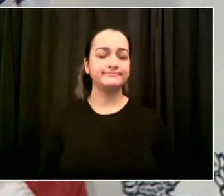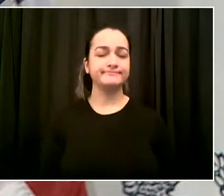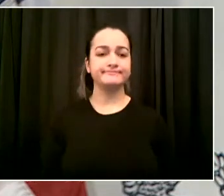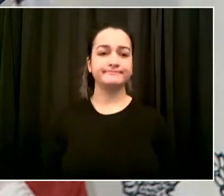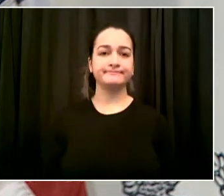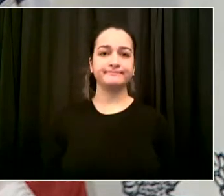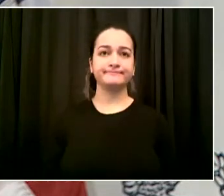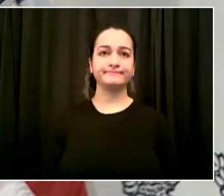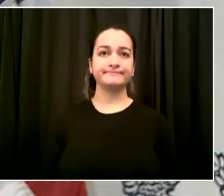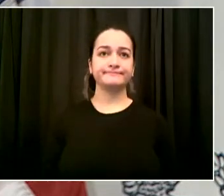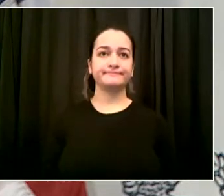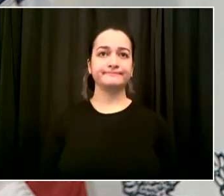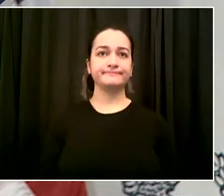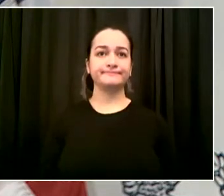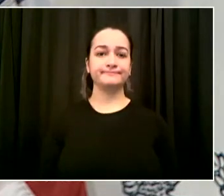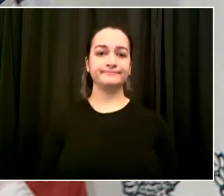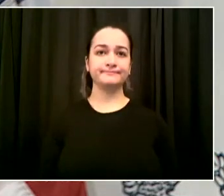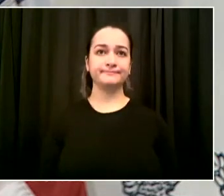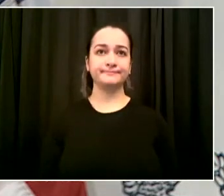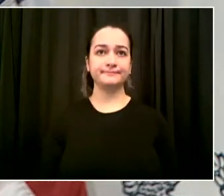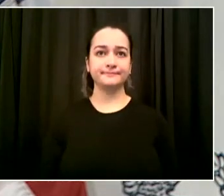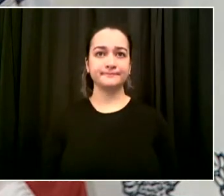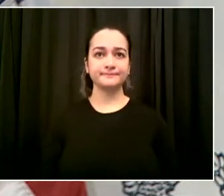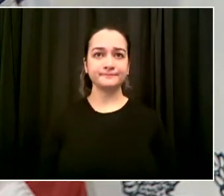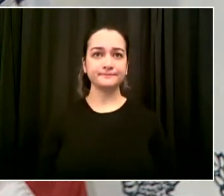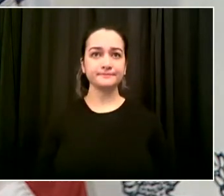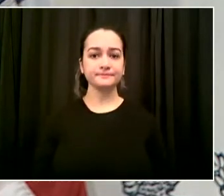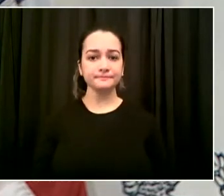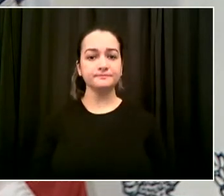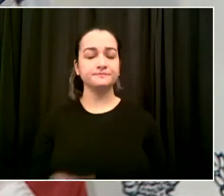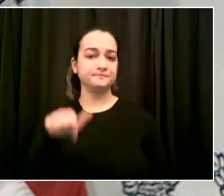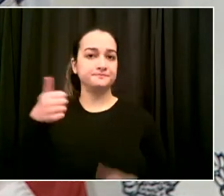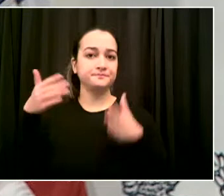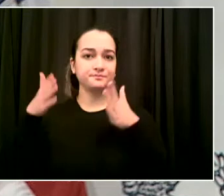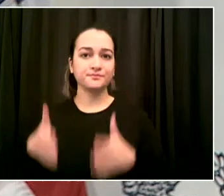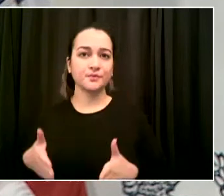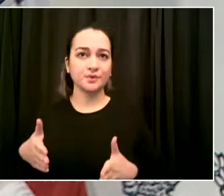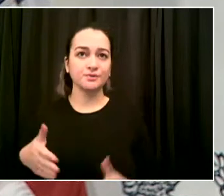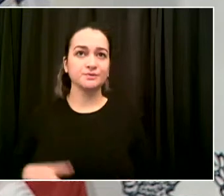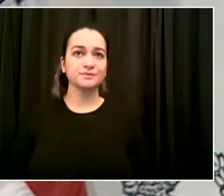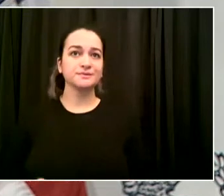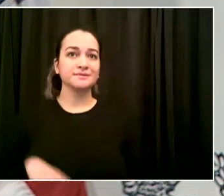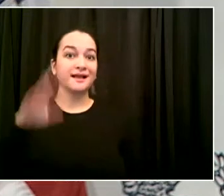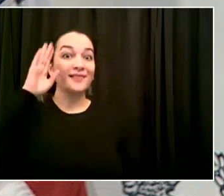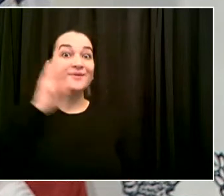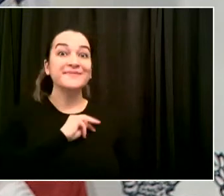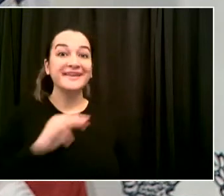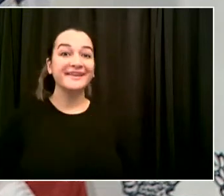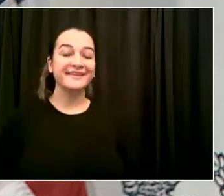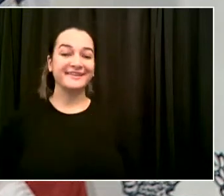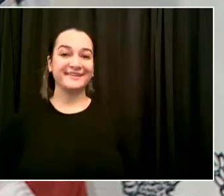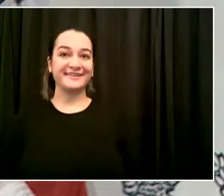DANA FROM THE NEW YORK TIMES. HELLO MR. MAYOR. FOLLOWING UP, WOULD YOU EAT